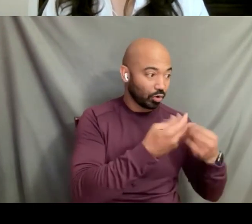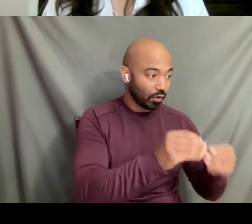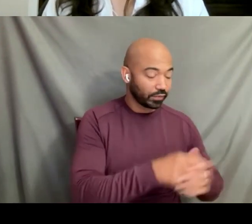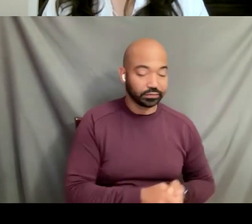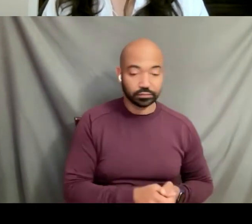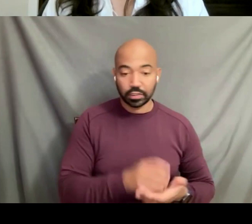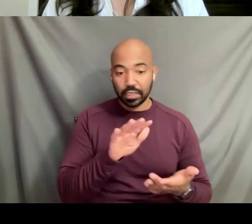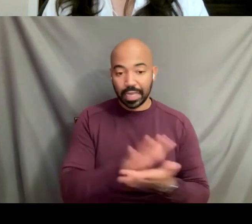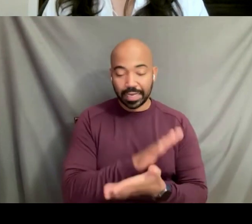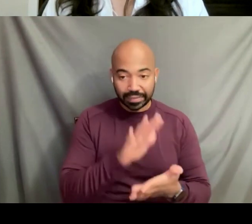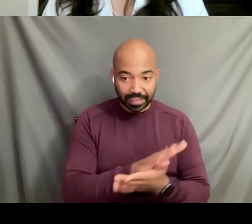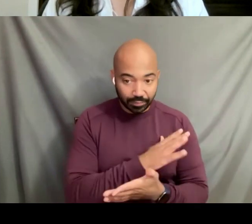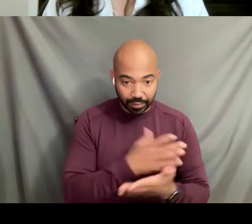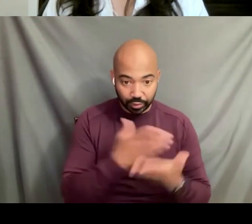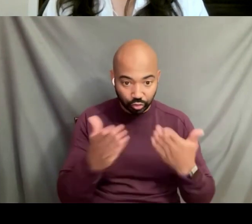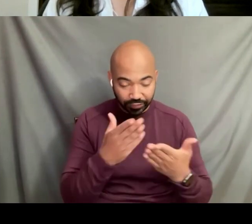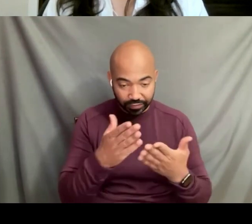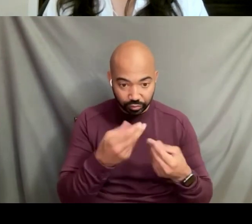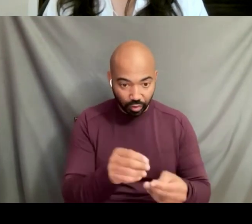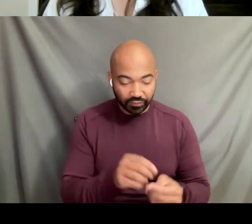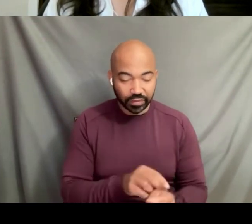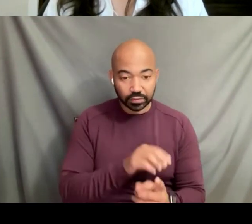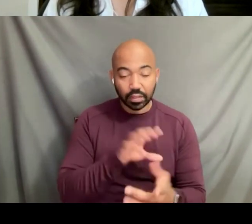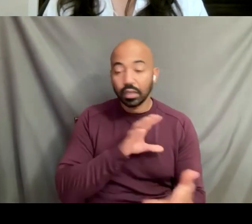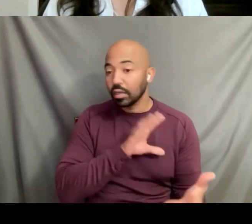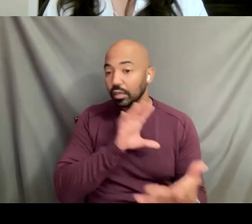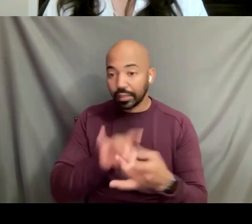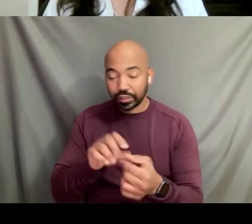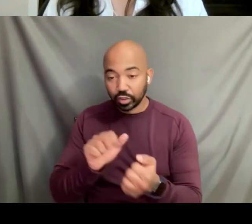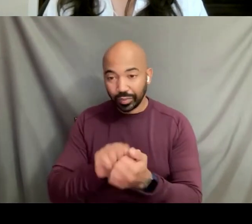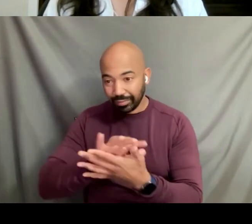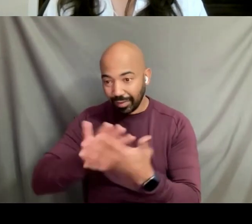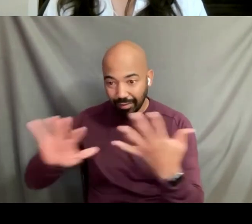to be involved in that orientation week, which can really impact the